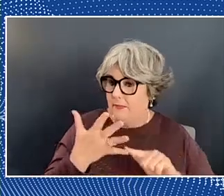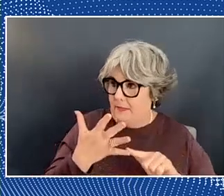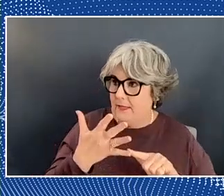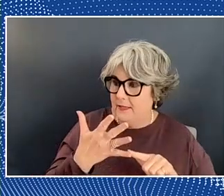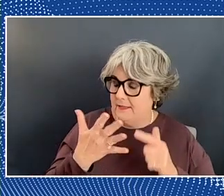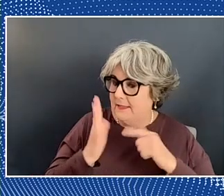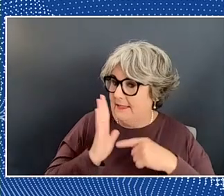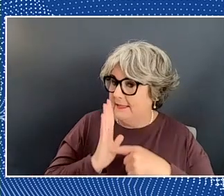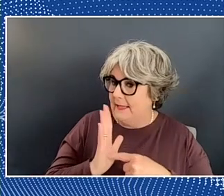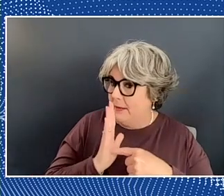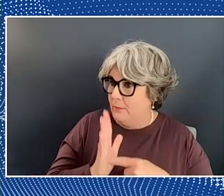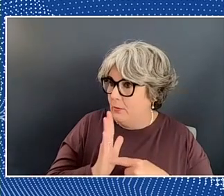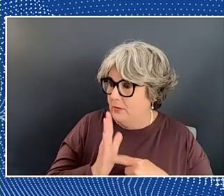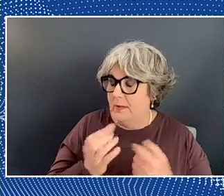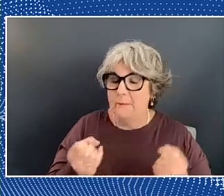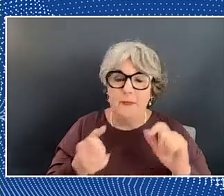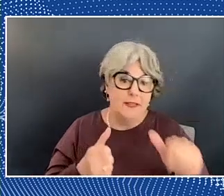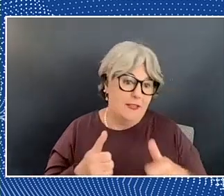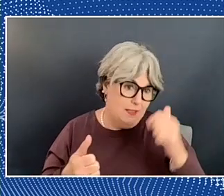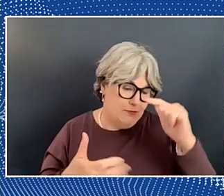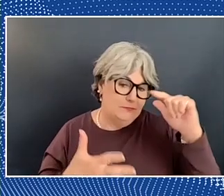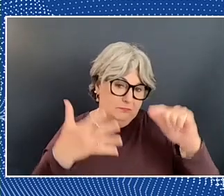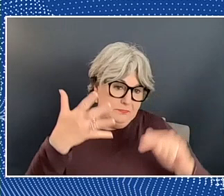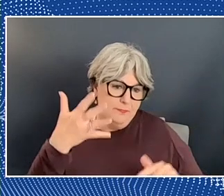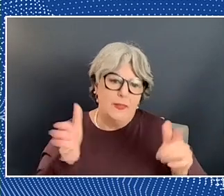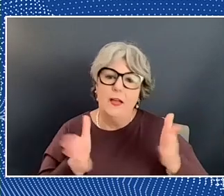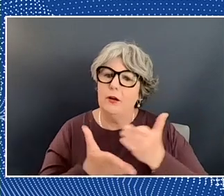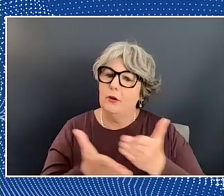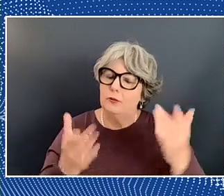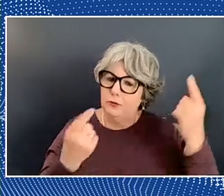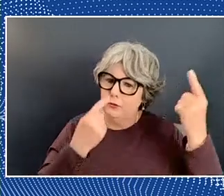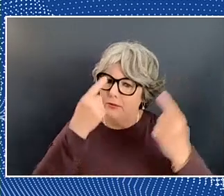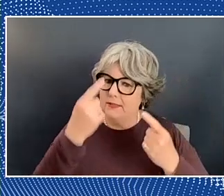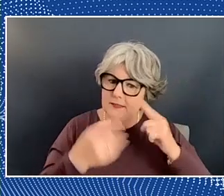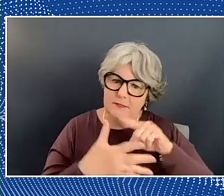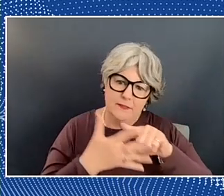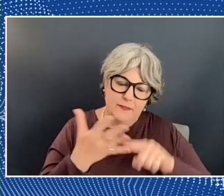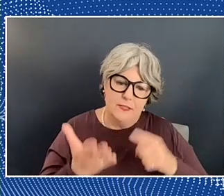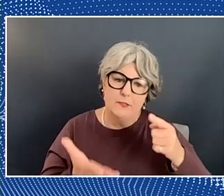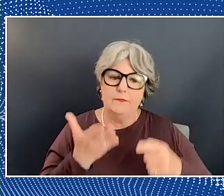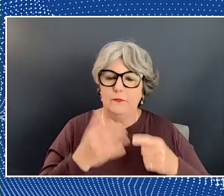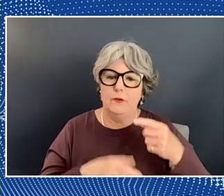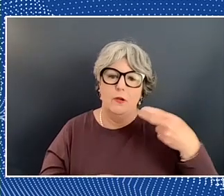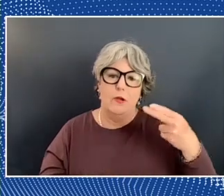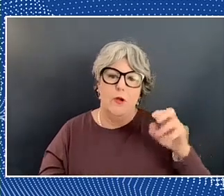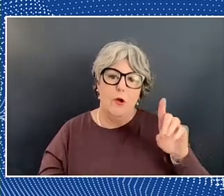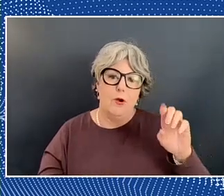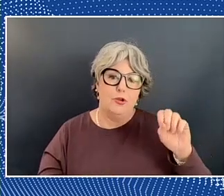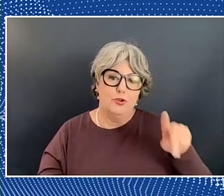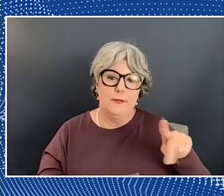shared, and there are many others, I urge you to consider the following for hardship. Number one, Pell Grant